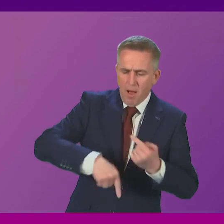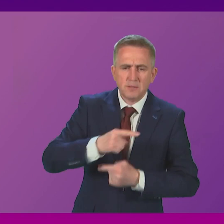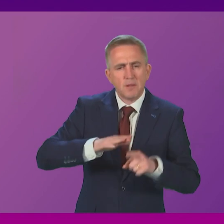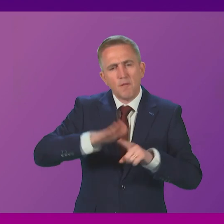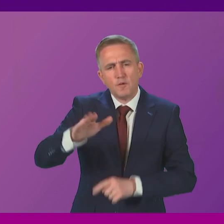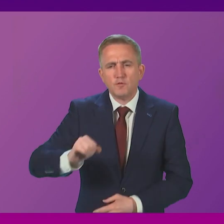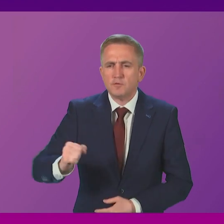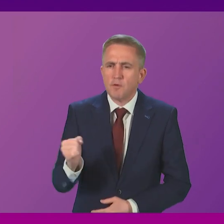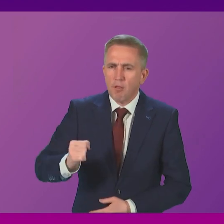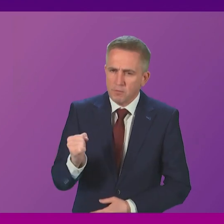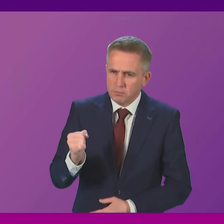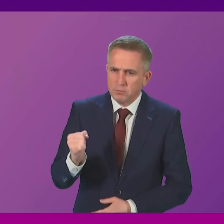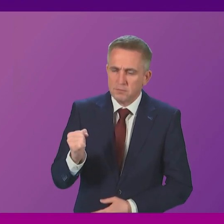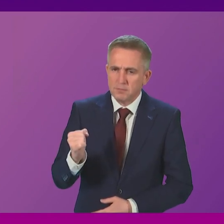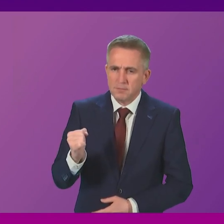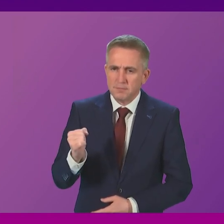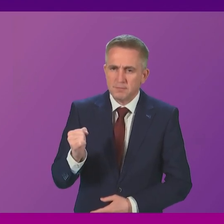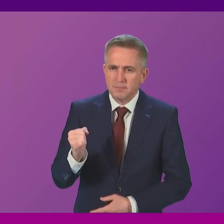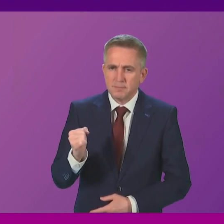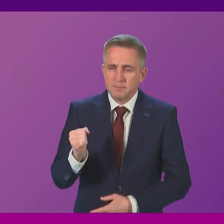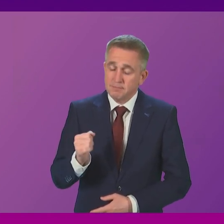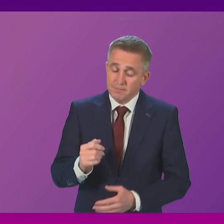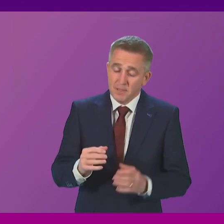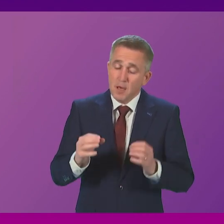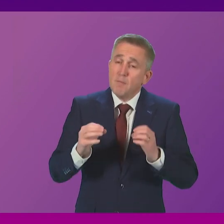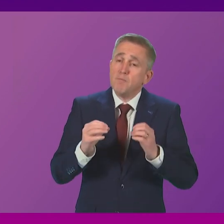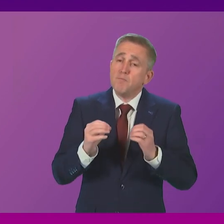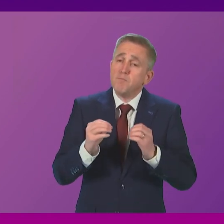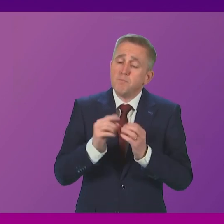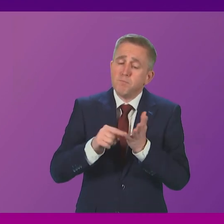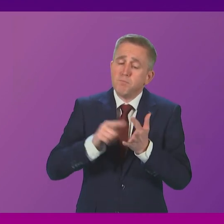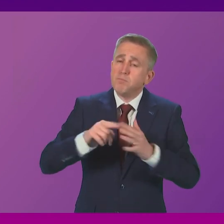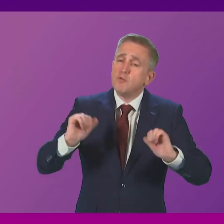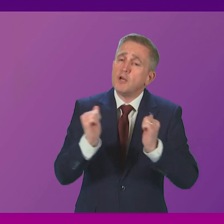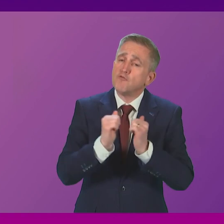Scotland. First, the agreement is built on a shared commitment to constructive, collaborative